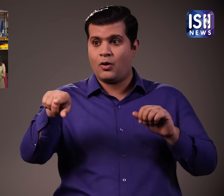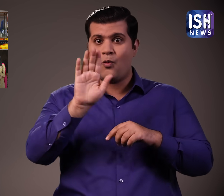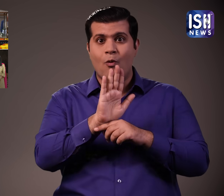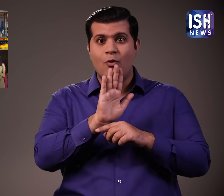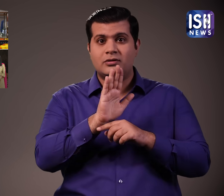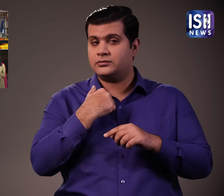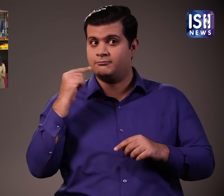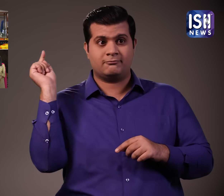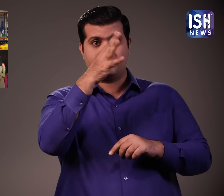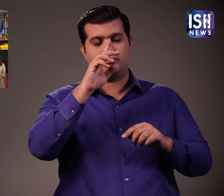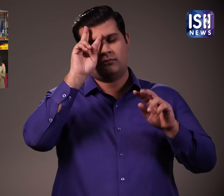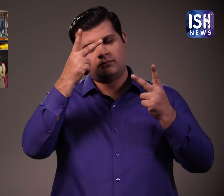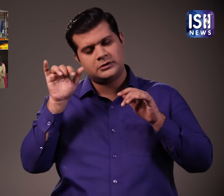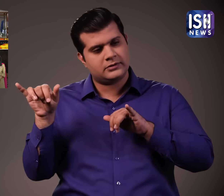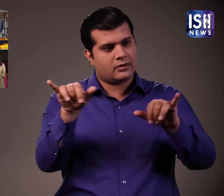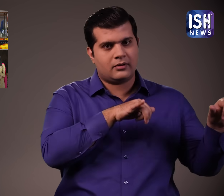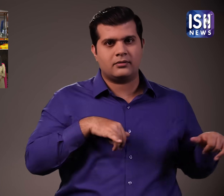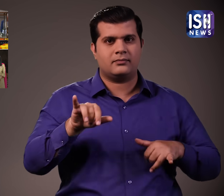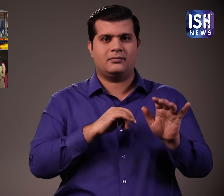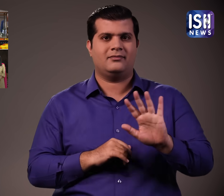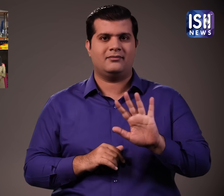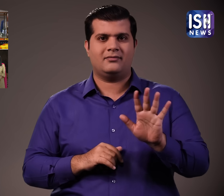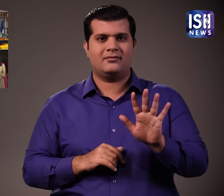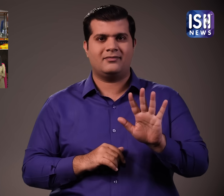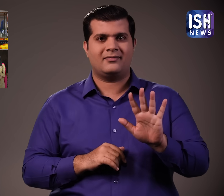We can’t toe the Congress’ line on all issues.